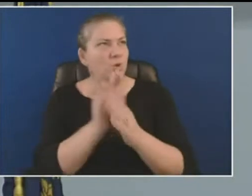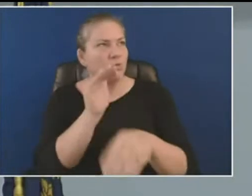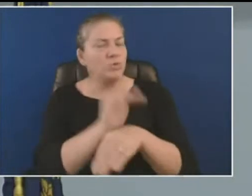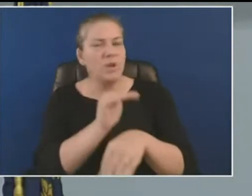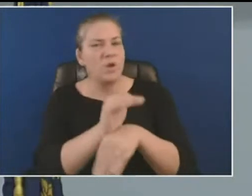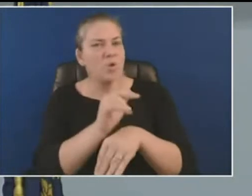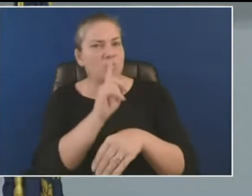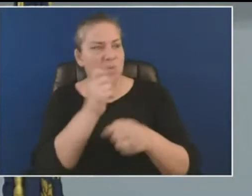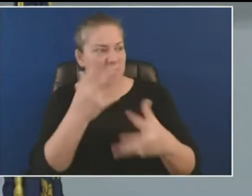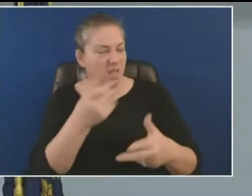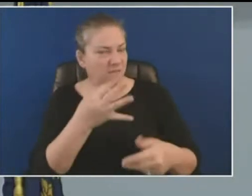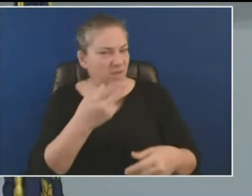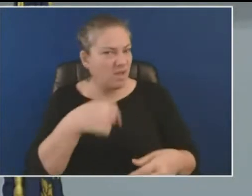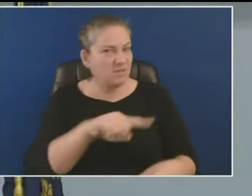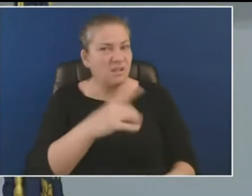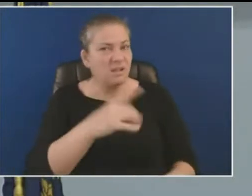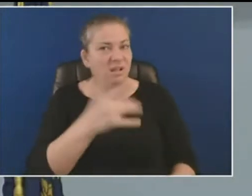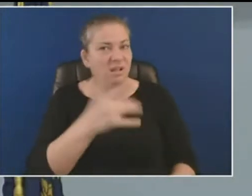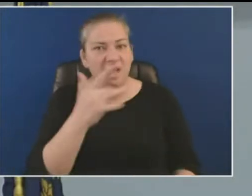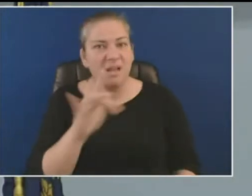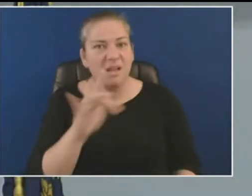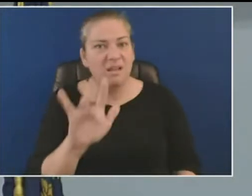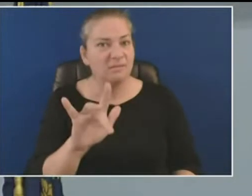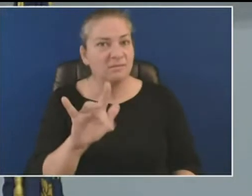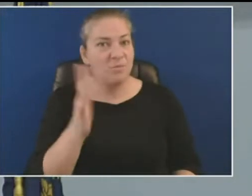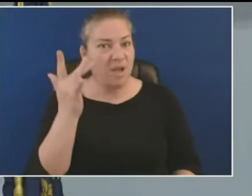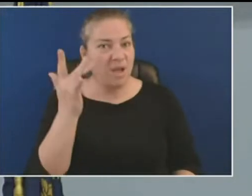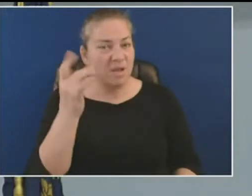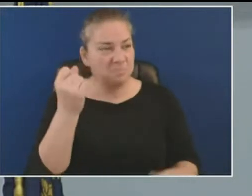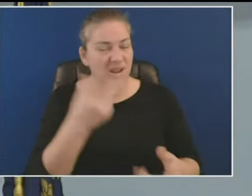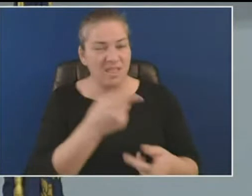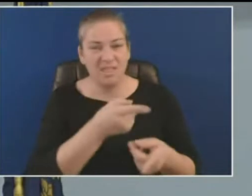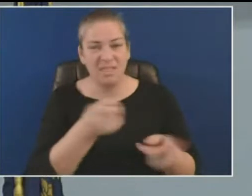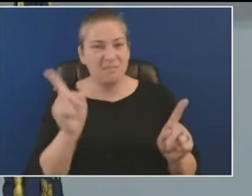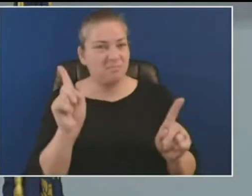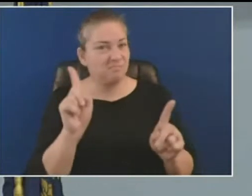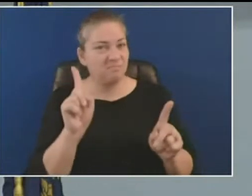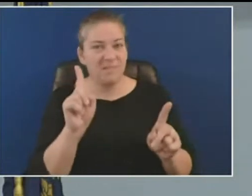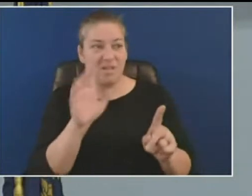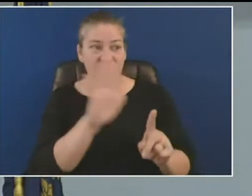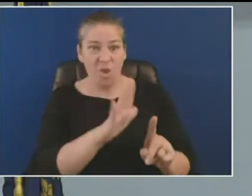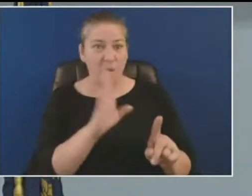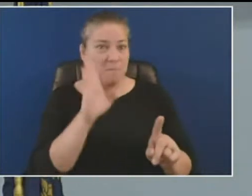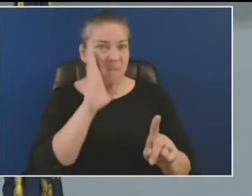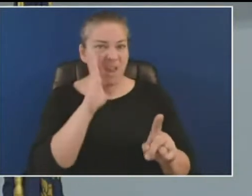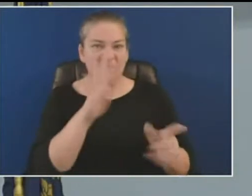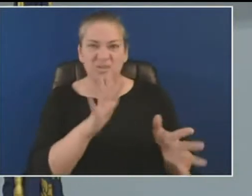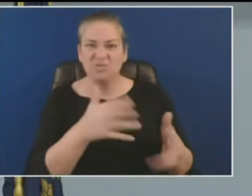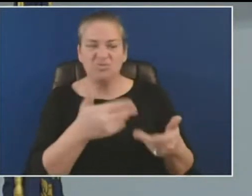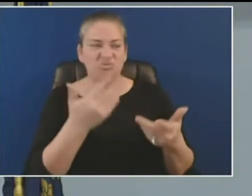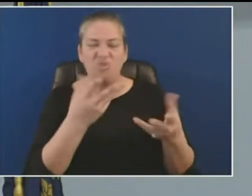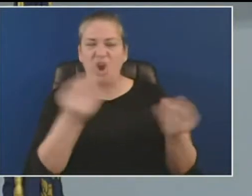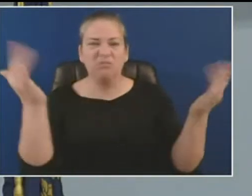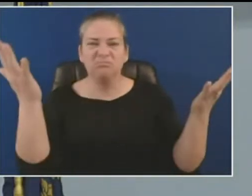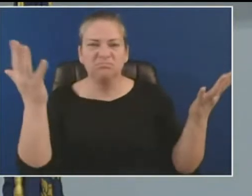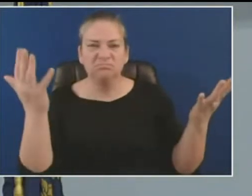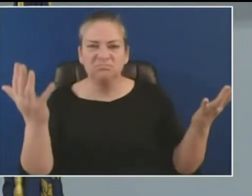Because there are an awful lot of people who aren't going to bed in their own beds tonight. But thank you, governor, for being here and thank you for